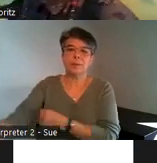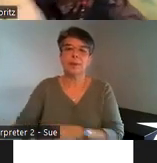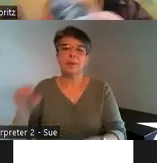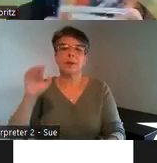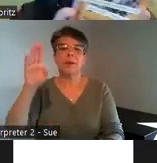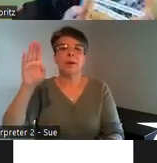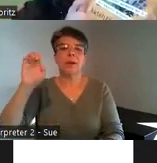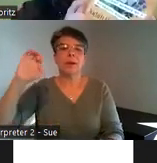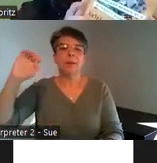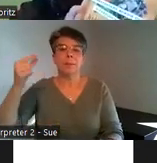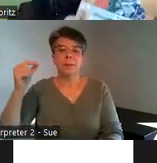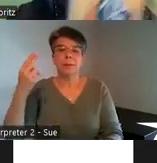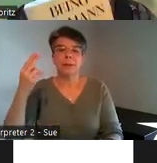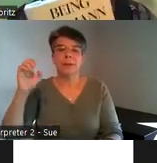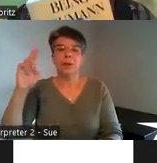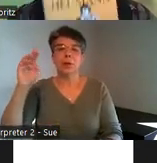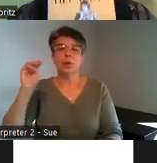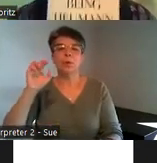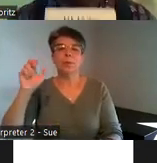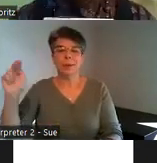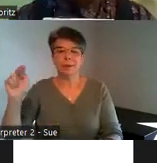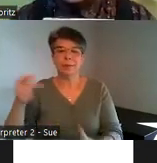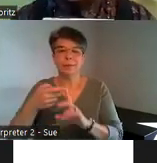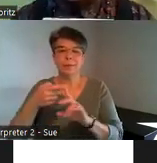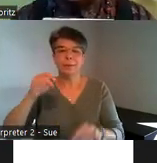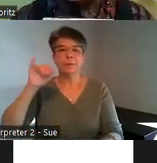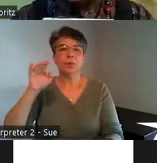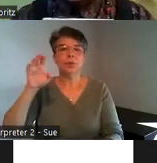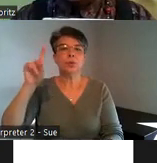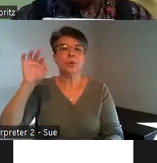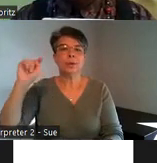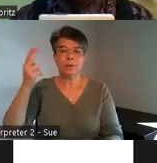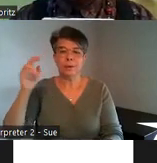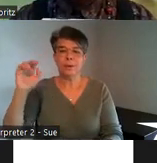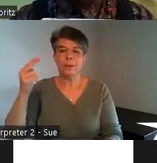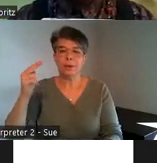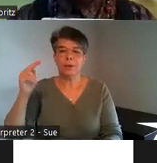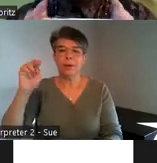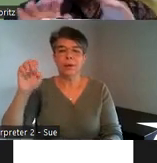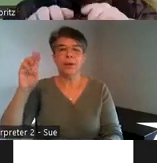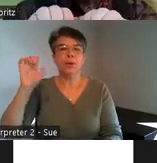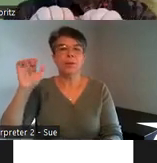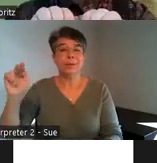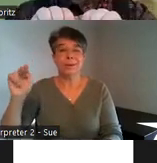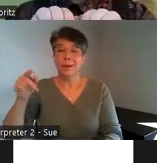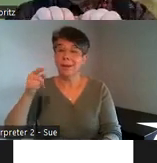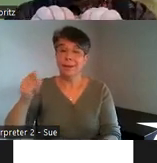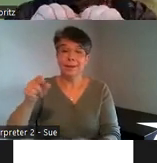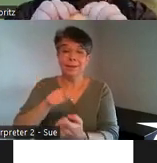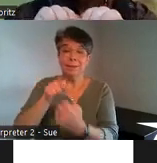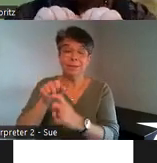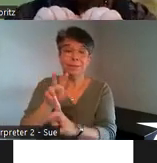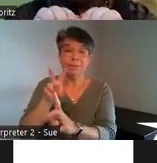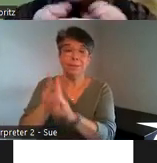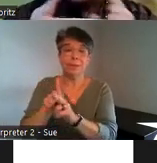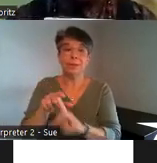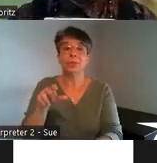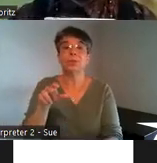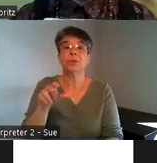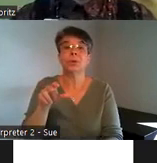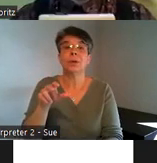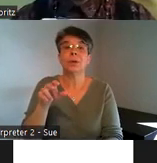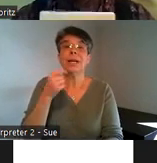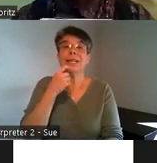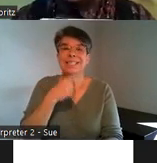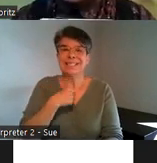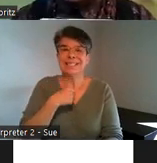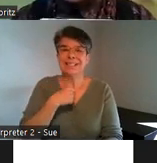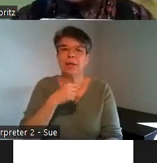is another really good book um this specifically applies to Kingston um Queens because Judith human